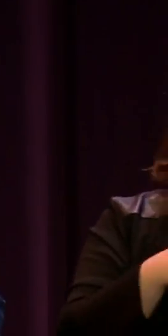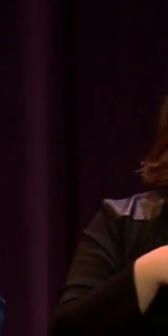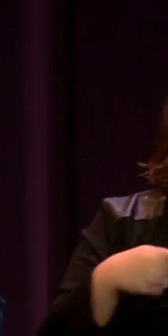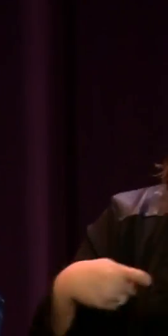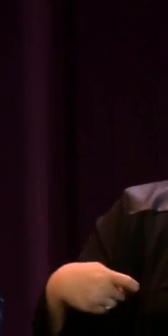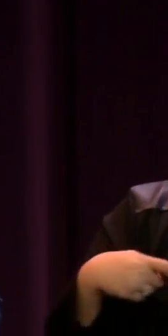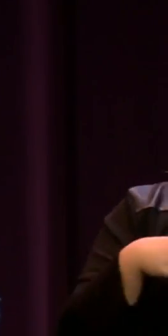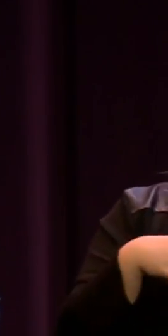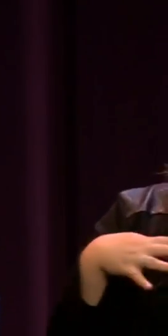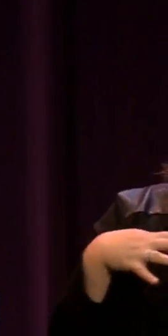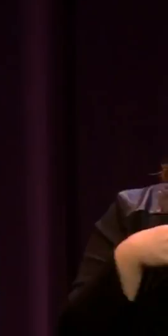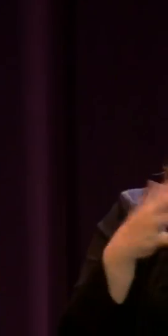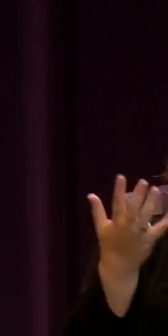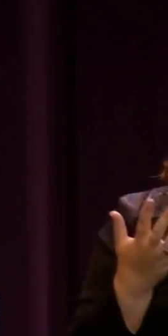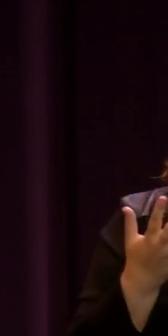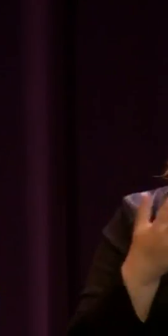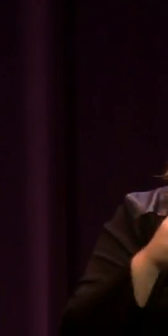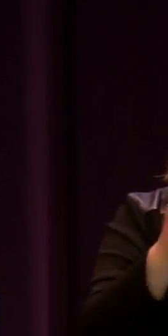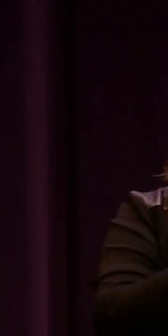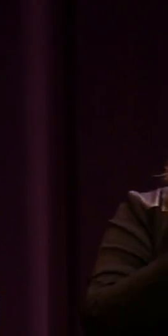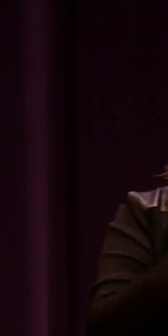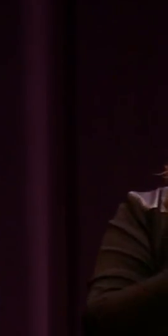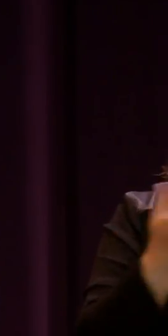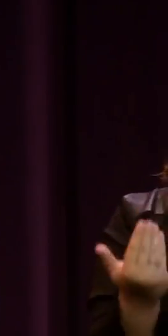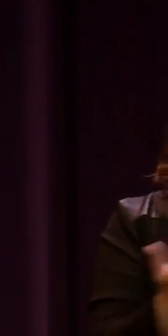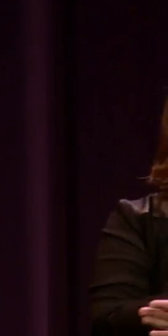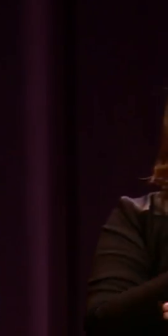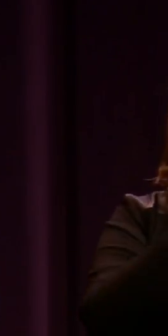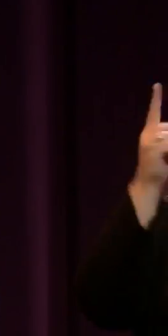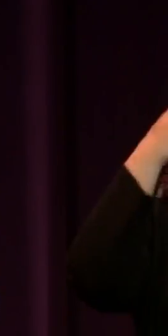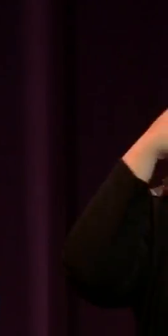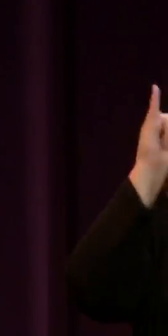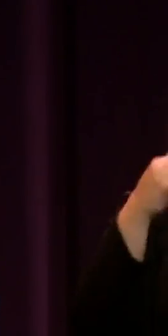OUT THIS NEW FORM OF GOVERNMENT. BUT EVEN THIS HEALTHY TENSION IS